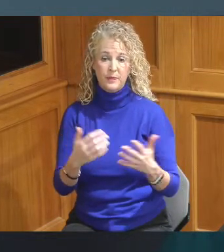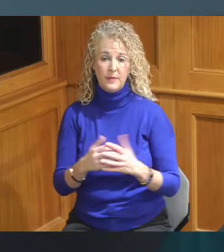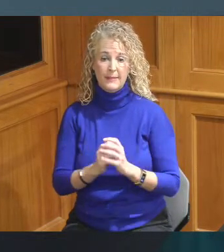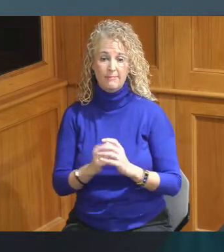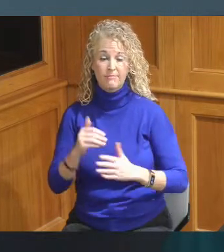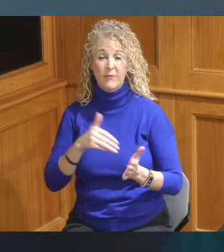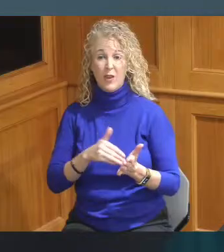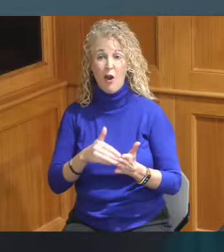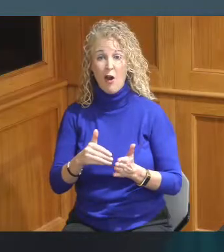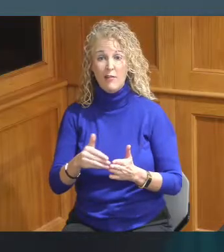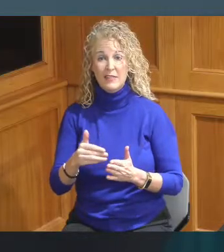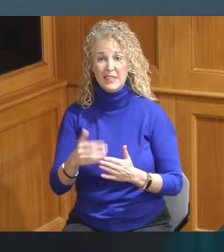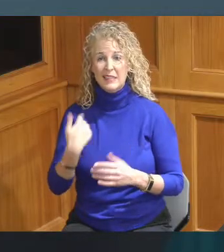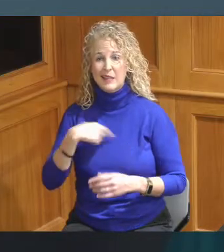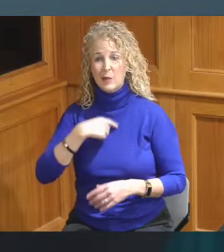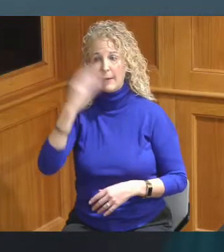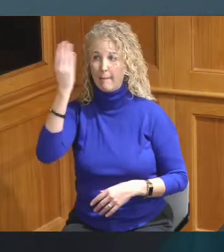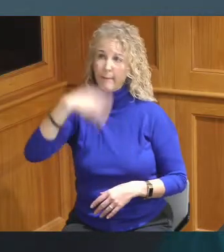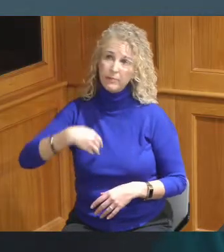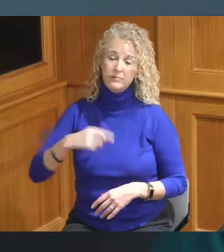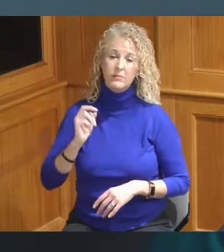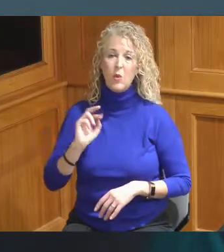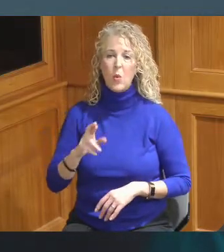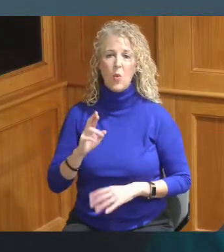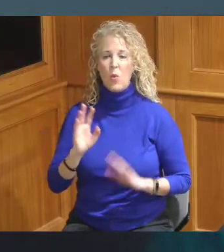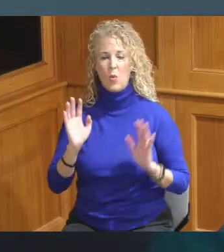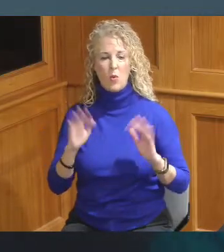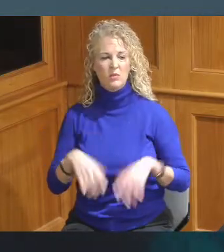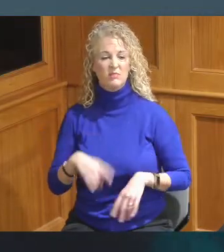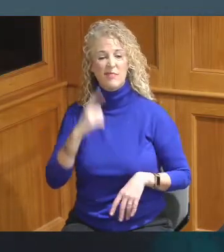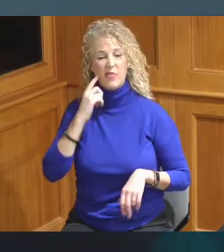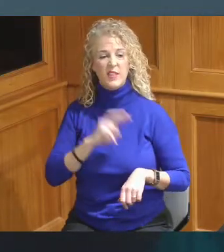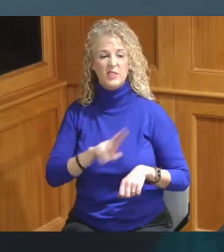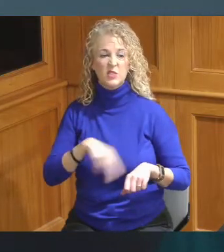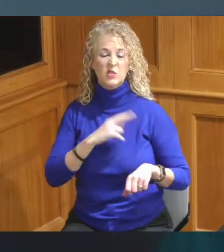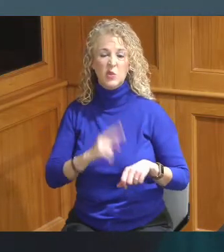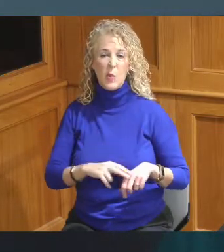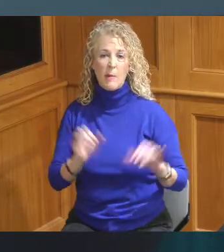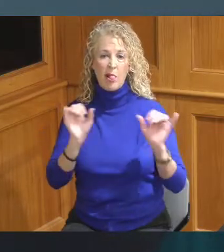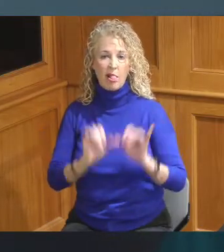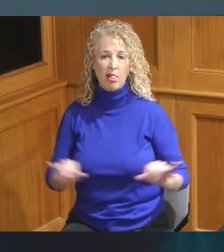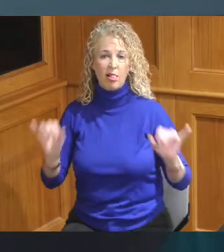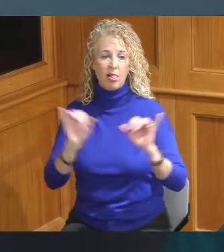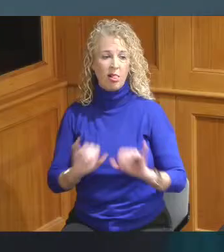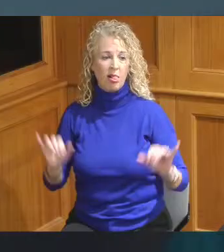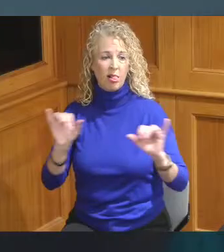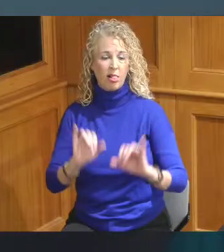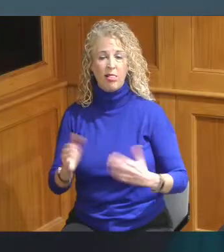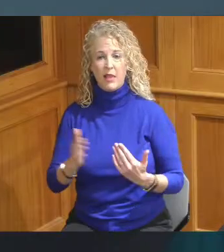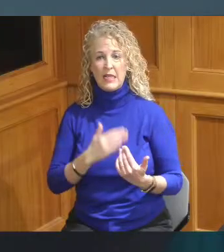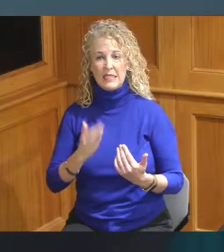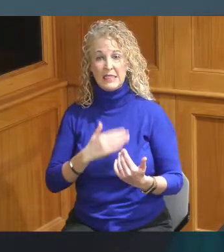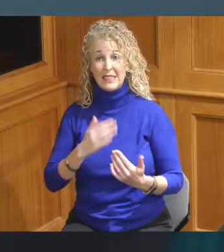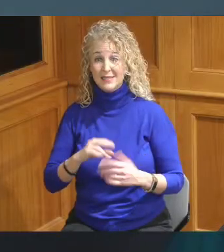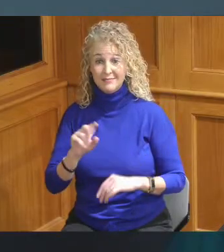we take things for granted and we think, "Oh, this is just easy breezy." but so many that we